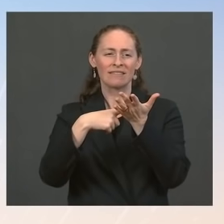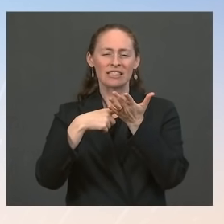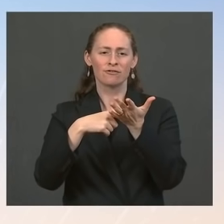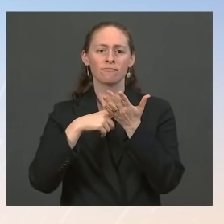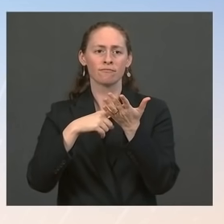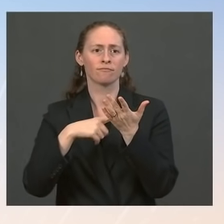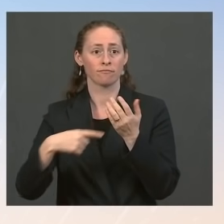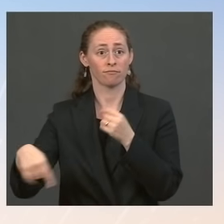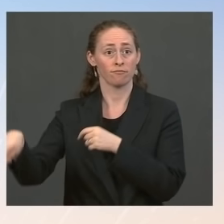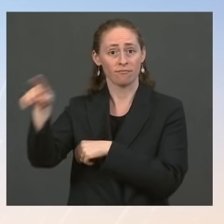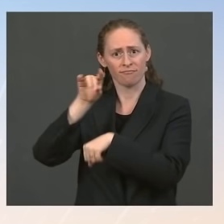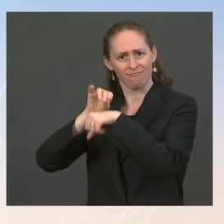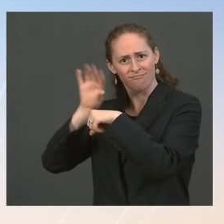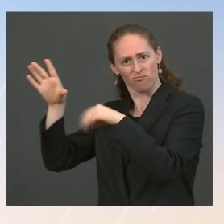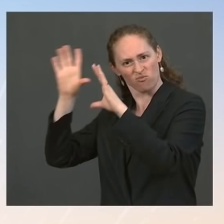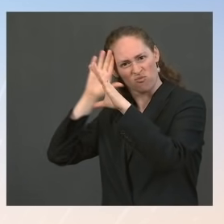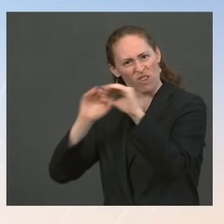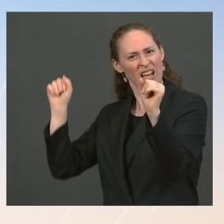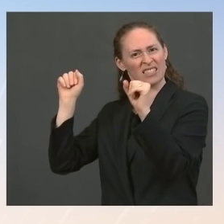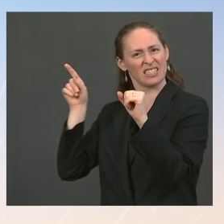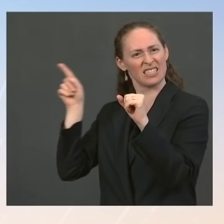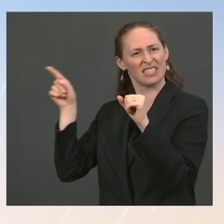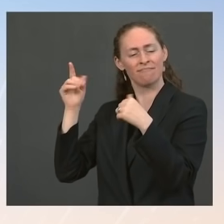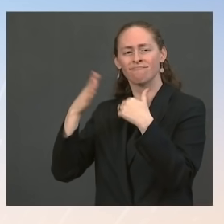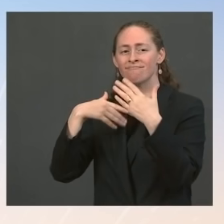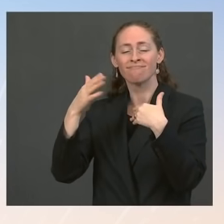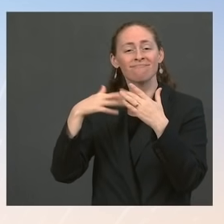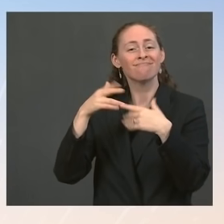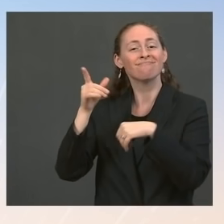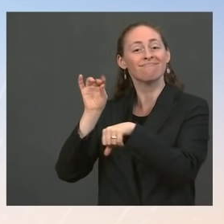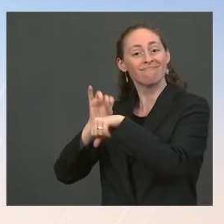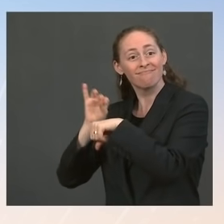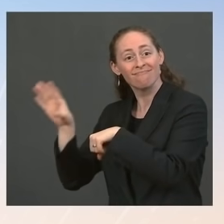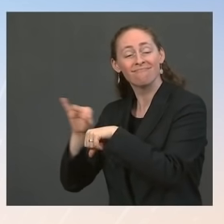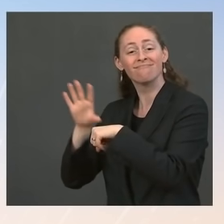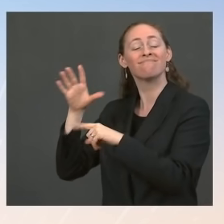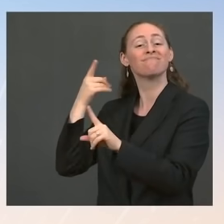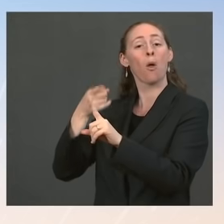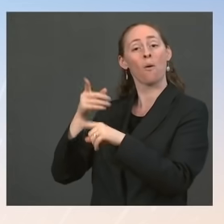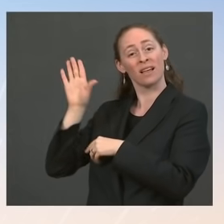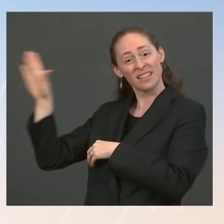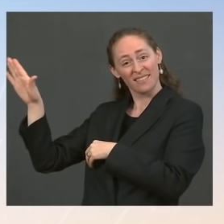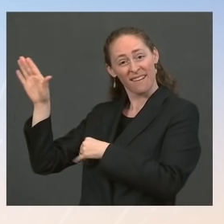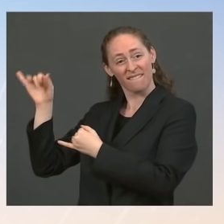Ultimately, regardless of the advice, it's his decision. He's the Commander-in-Chief. He's the President.